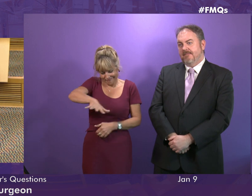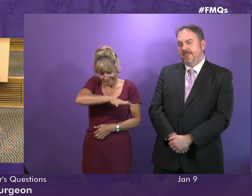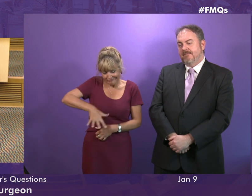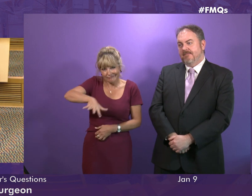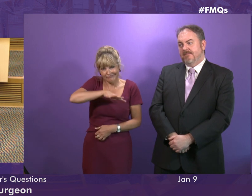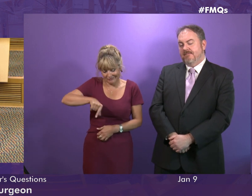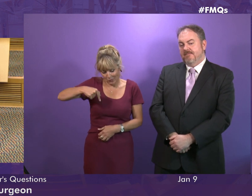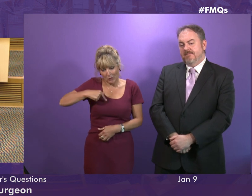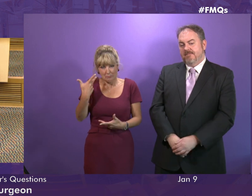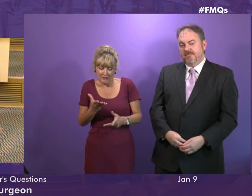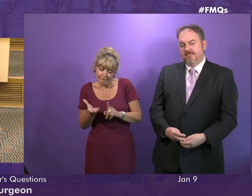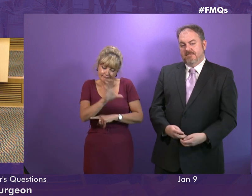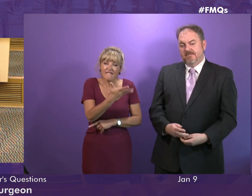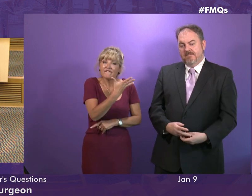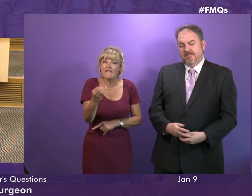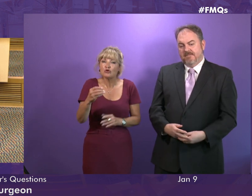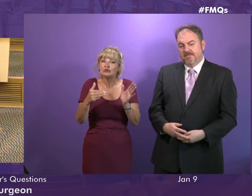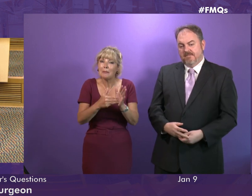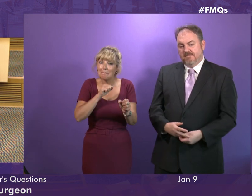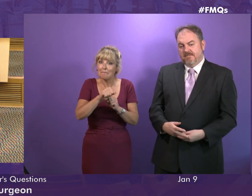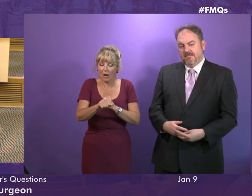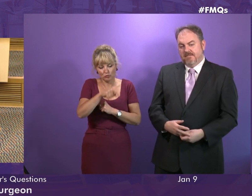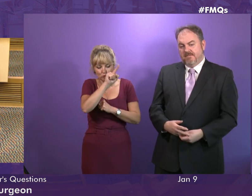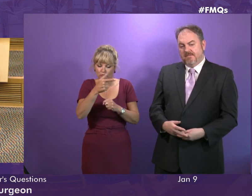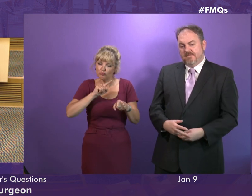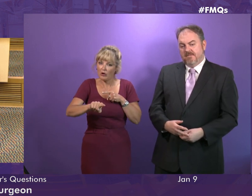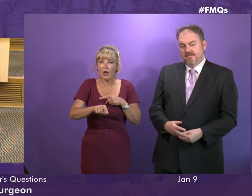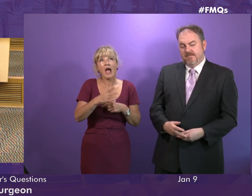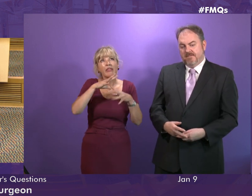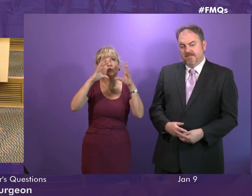£500 million of the total £1.13 billion.